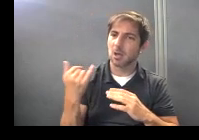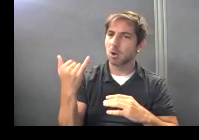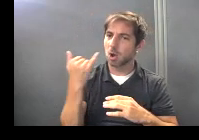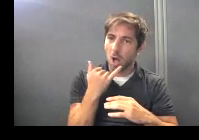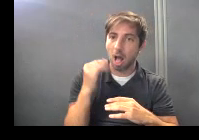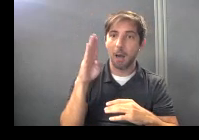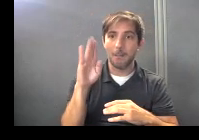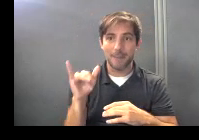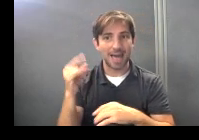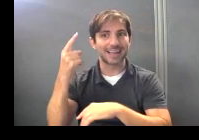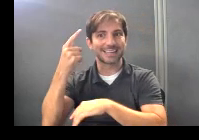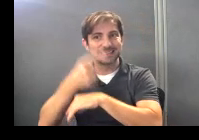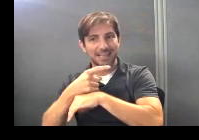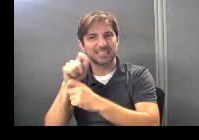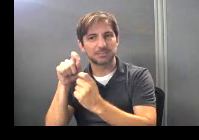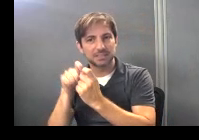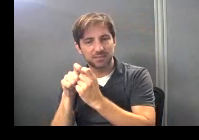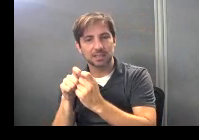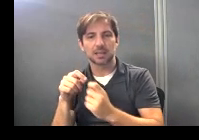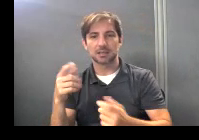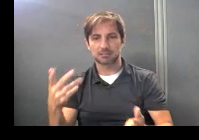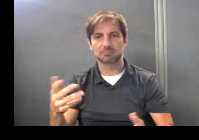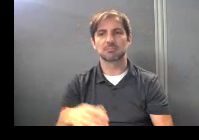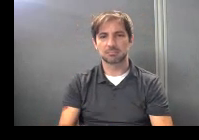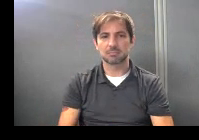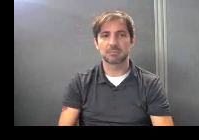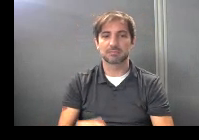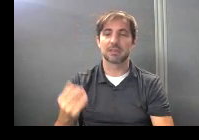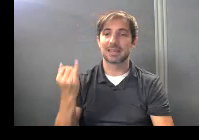BE SURE TO IDENTIFY YOURSELF WHEN SPEAKING IF YOU ARE SWITCHING SPEAKERS AROUND.